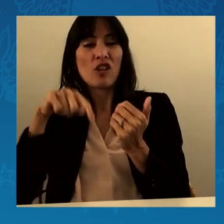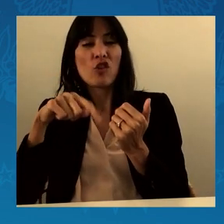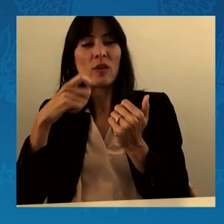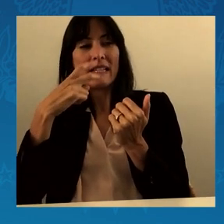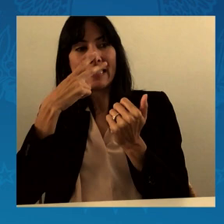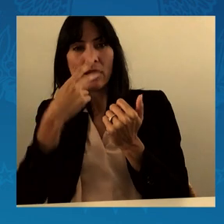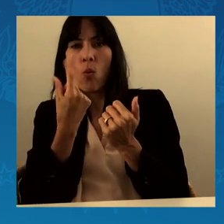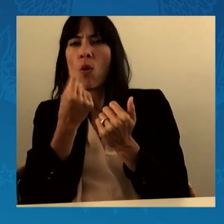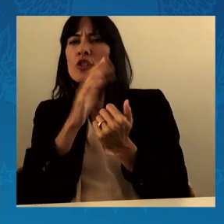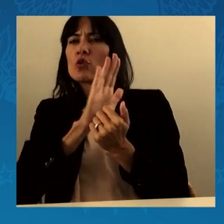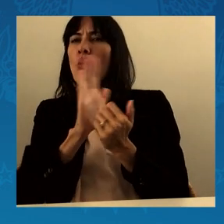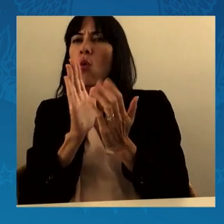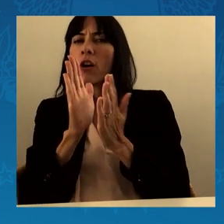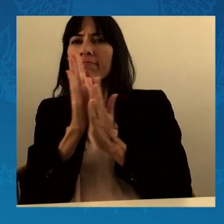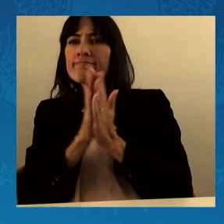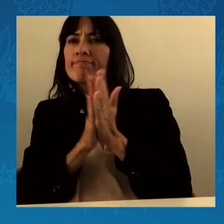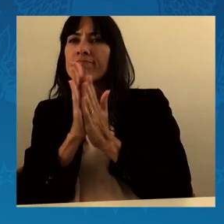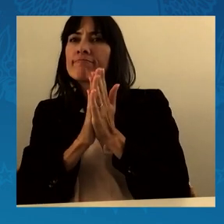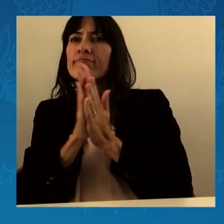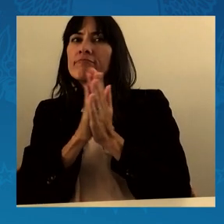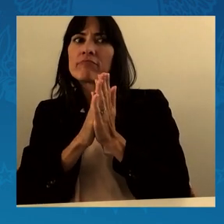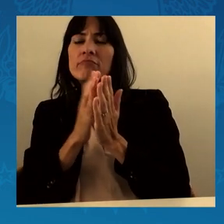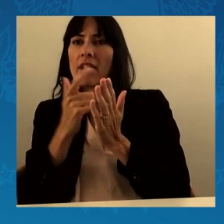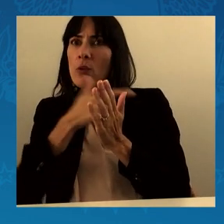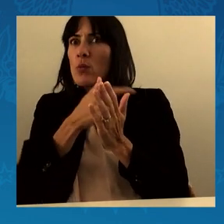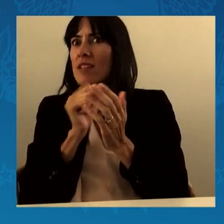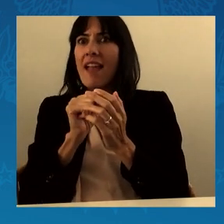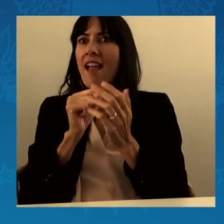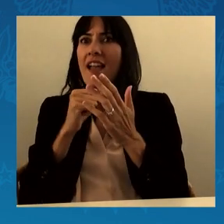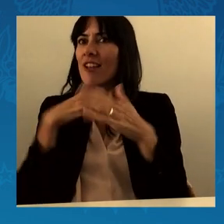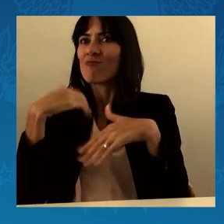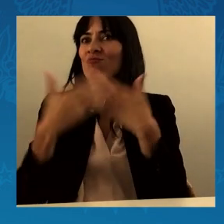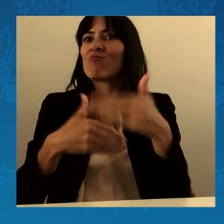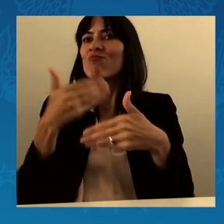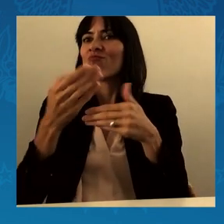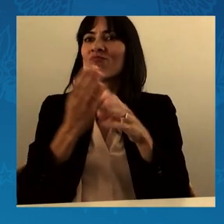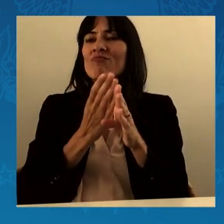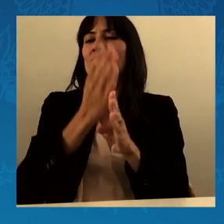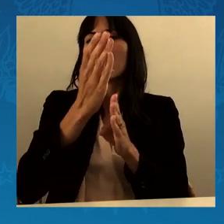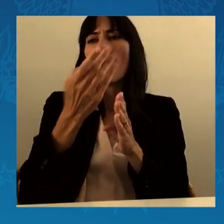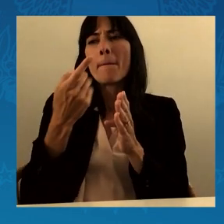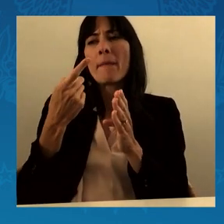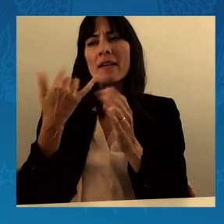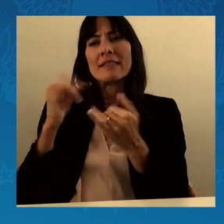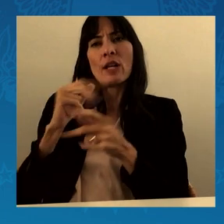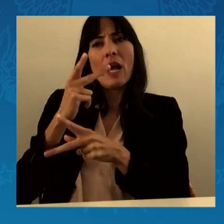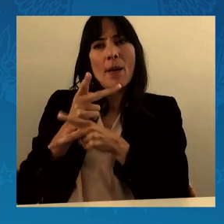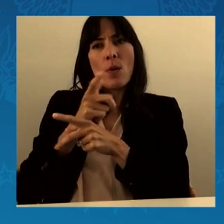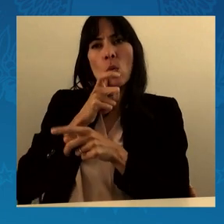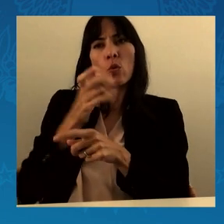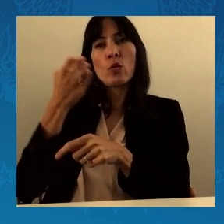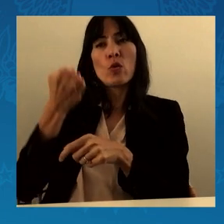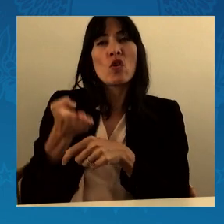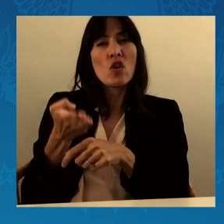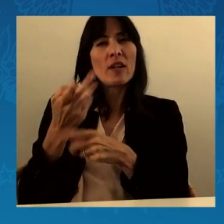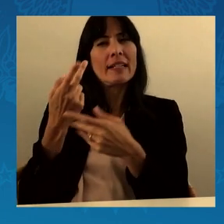but not require you to do that at the exclusion of the other aspects of who you are and who you want to become.